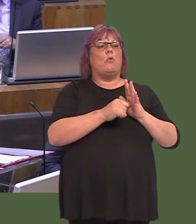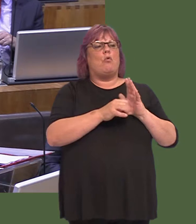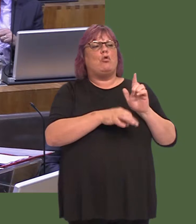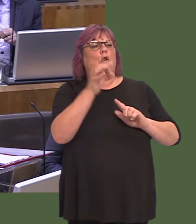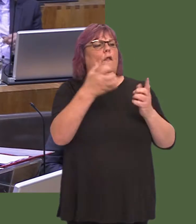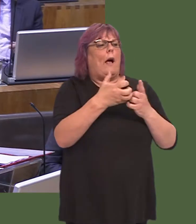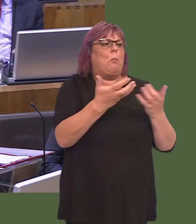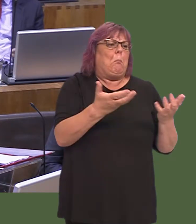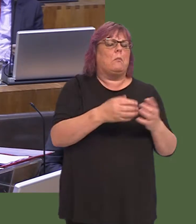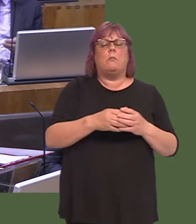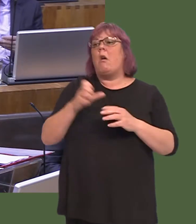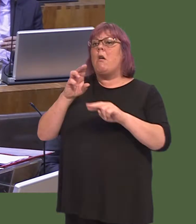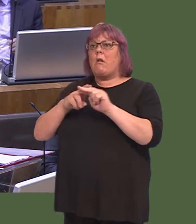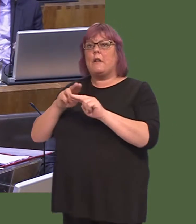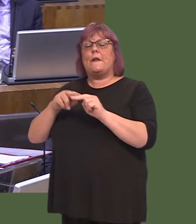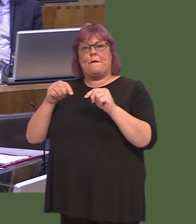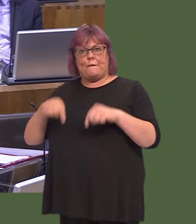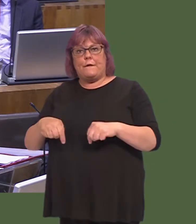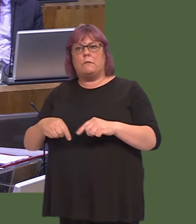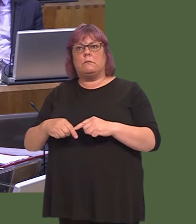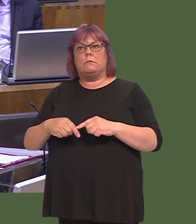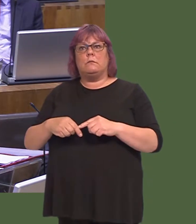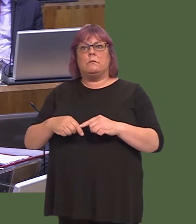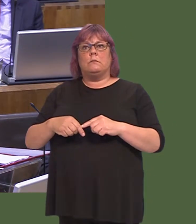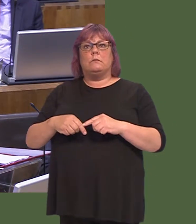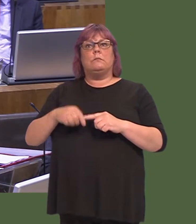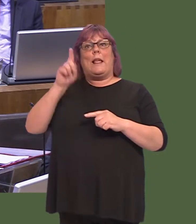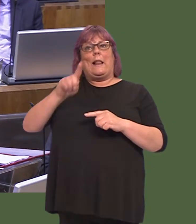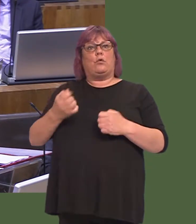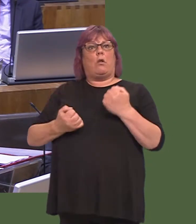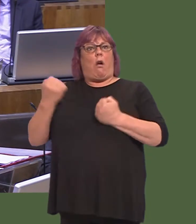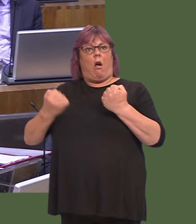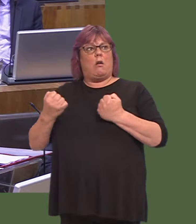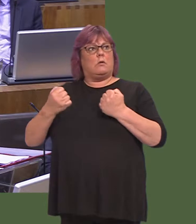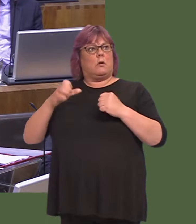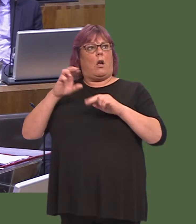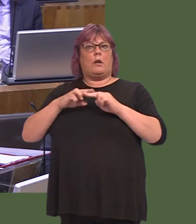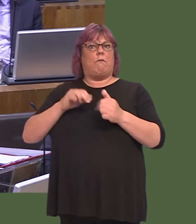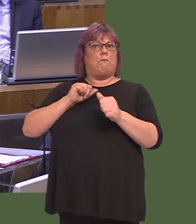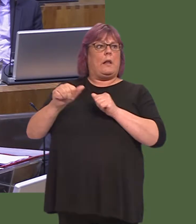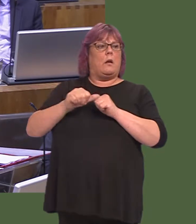Cardiffówell, yes, I think it's right to say that it's probably easier to drive an electric car in Cardiff if people are commuting a short distance, and that's something to